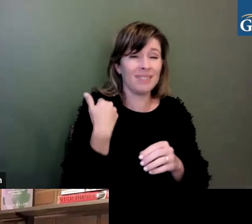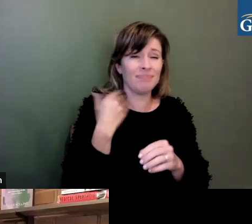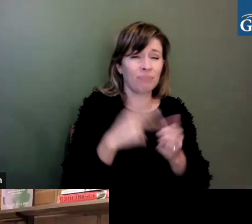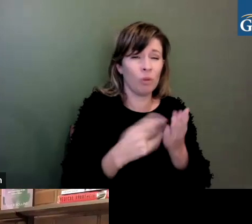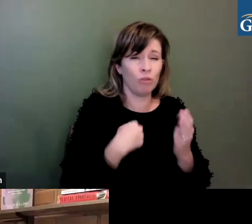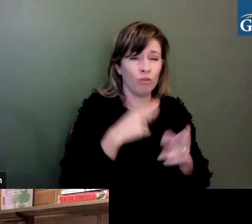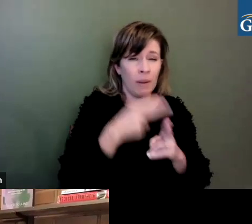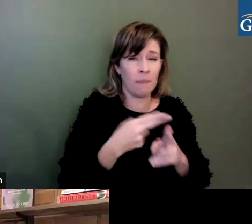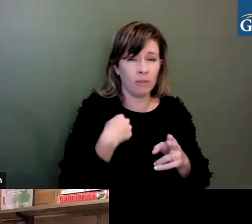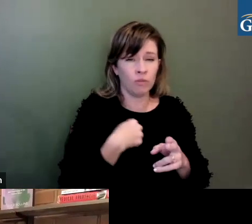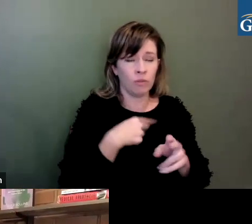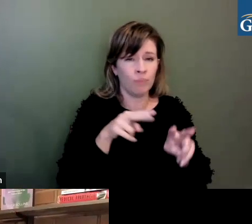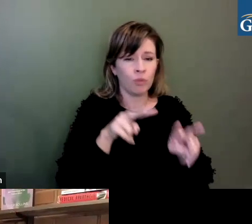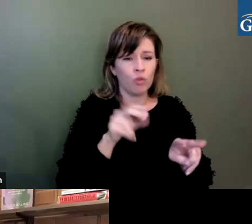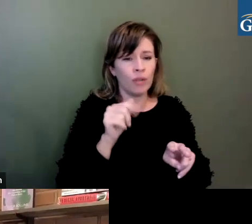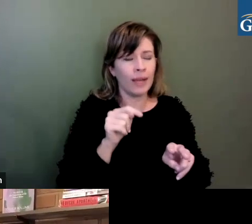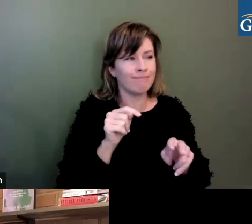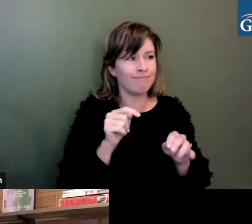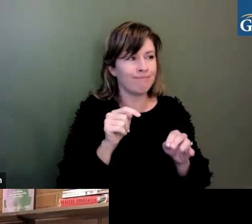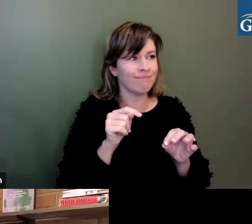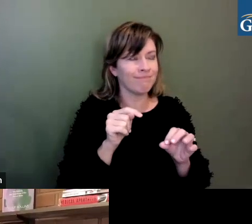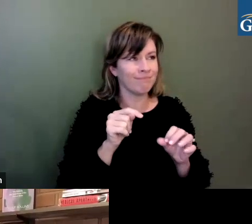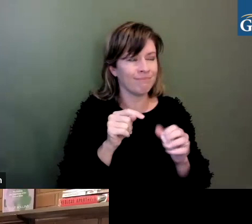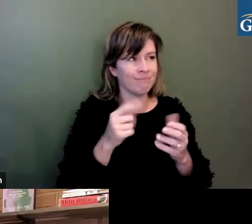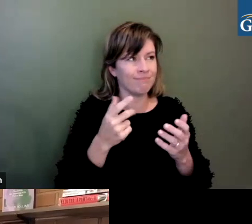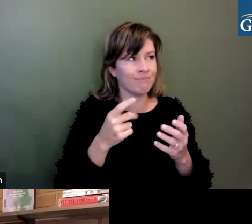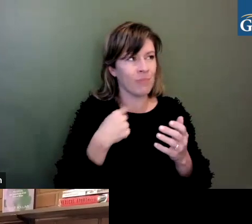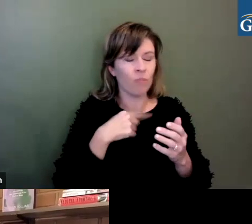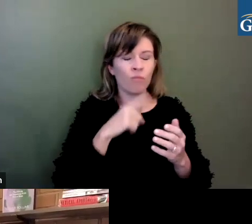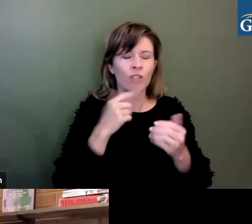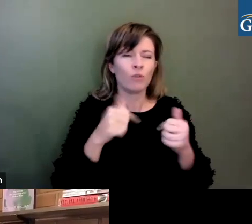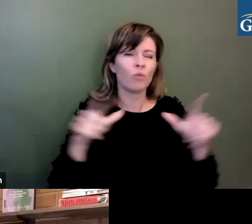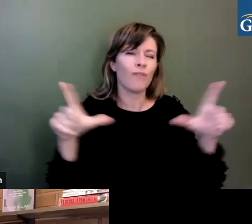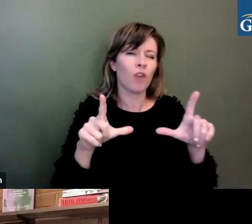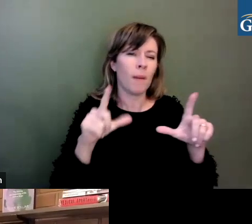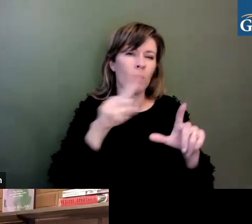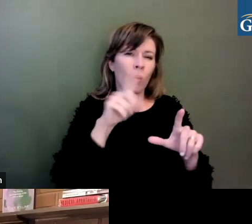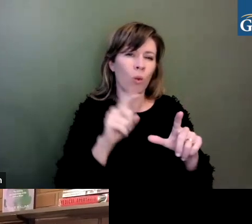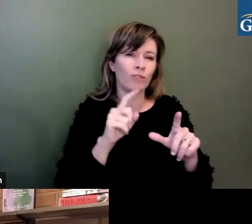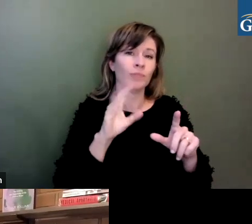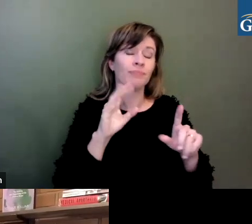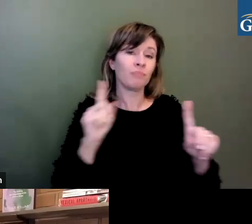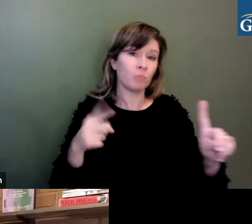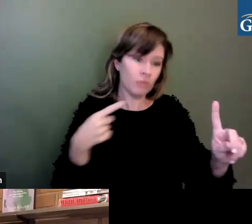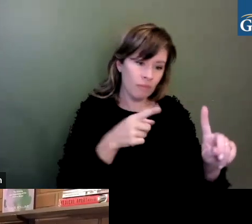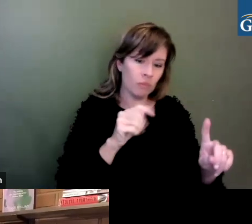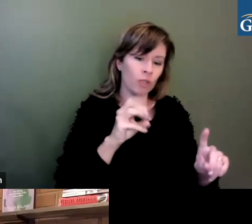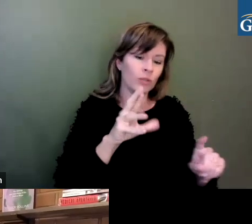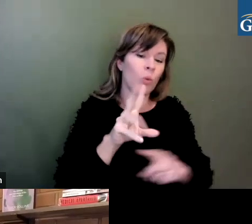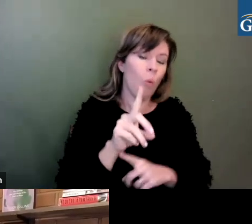these -- this is a project where I'm really trying to frame this question toward an anti-racist or social justice